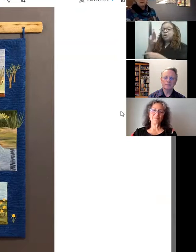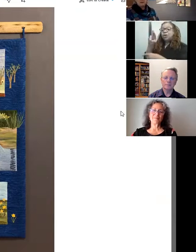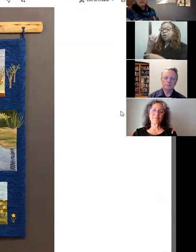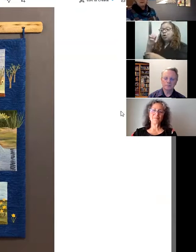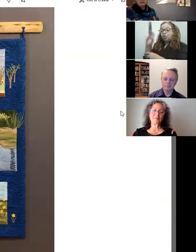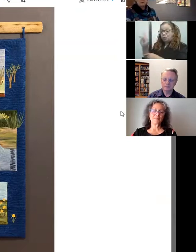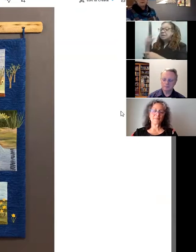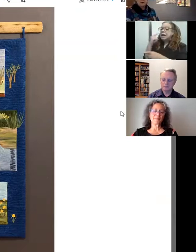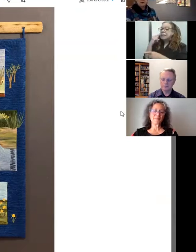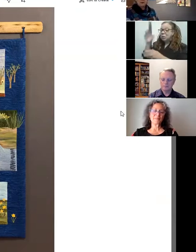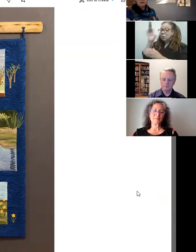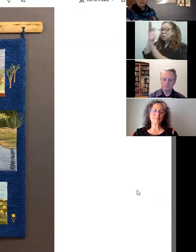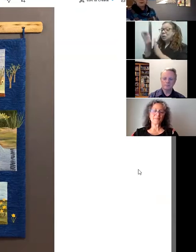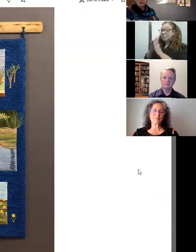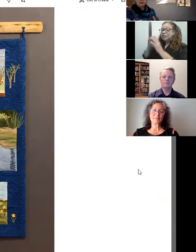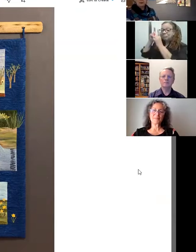photographed. I called that "Looking for lunch."